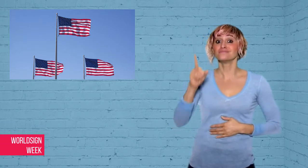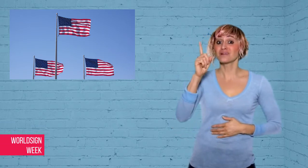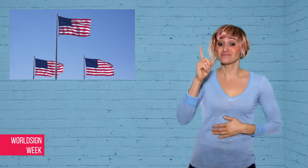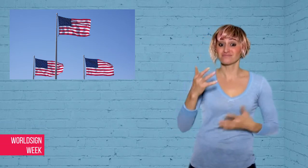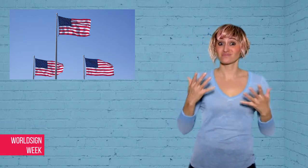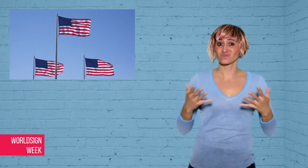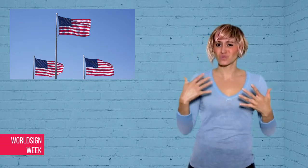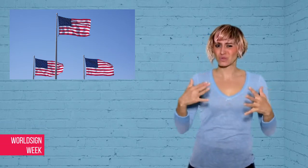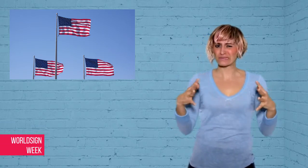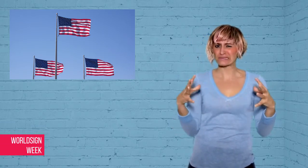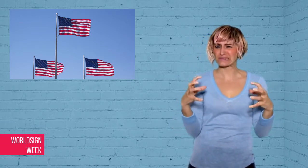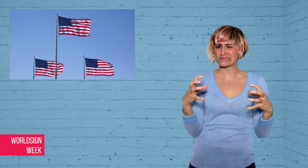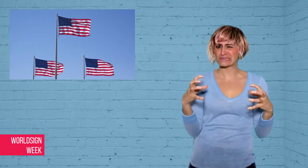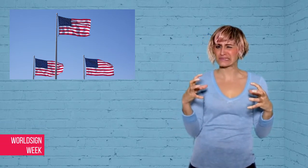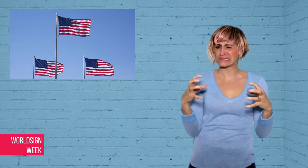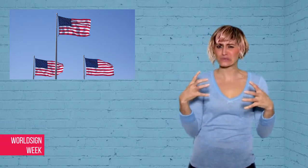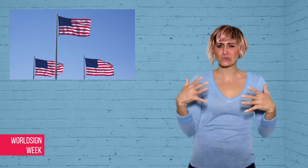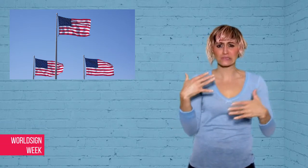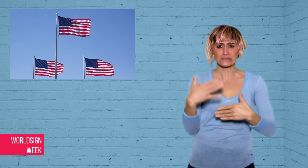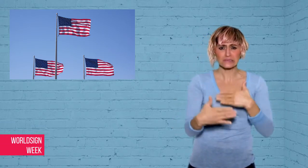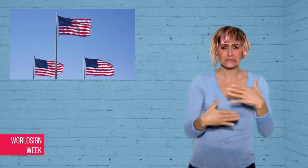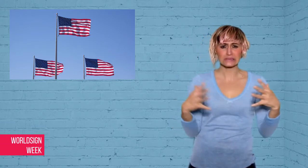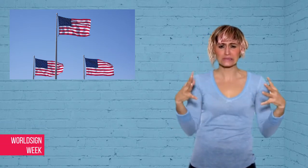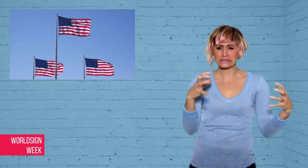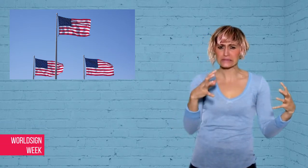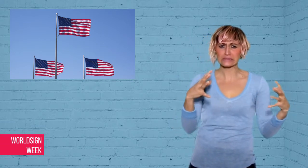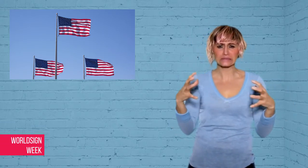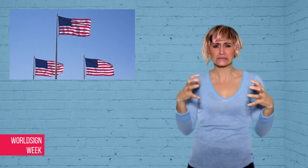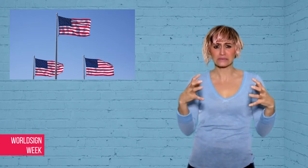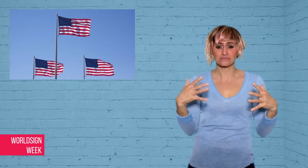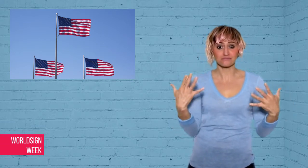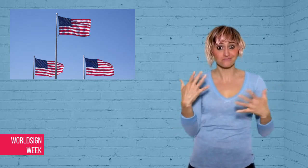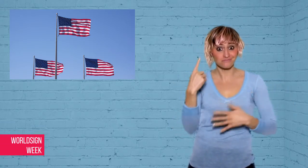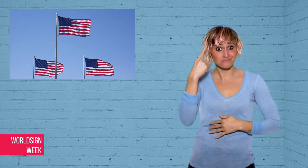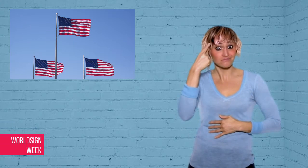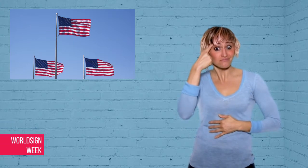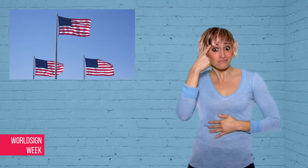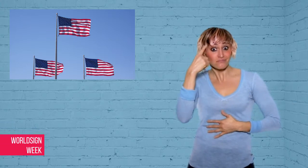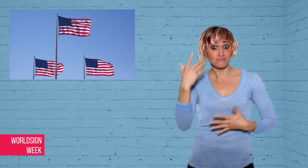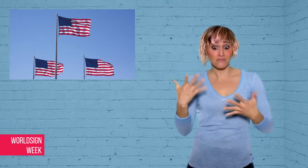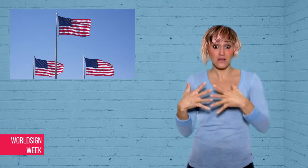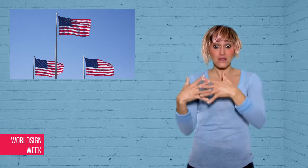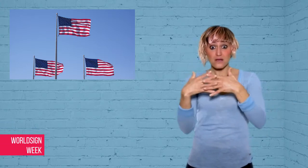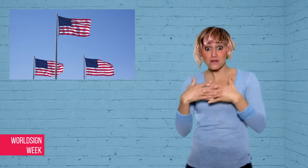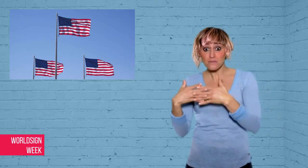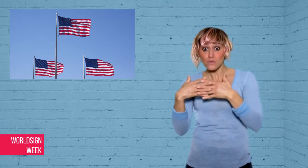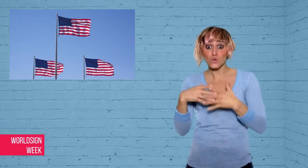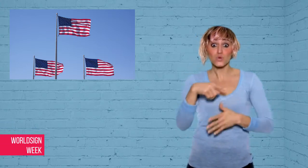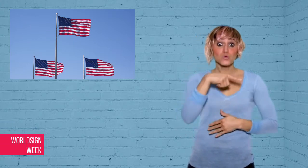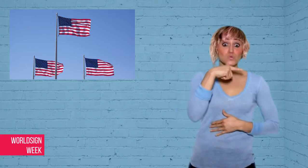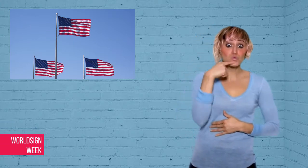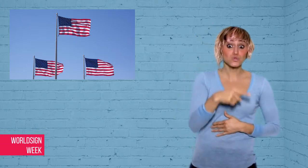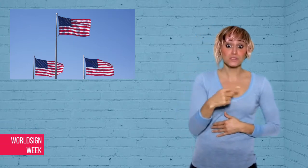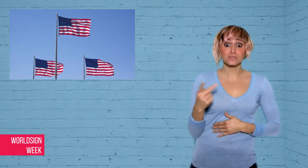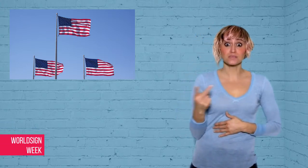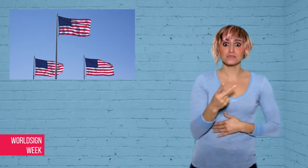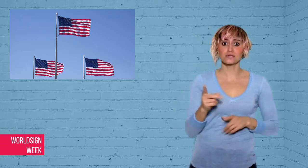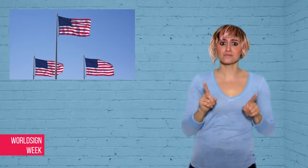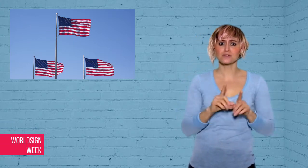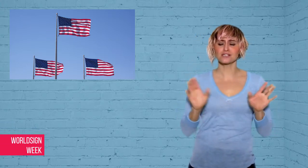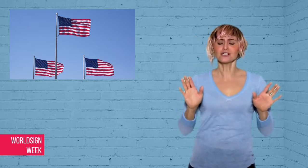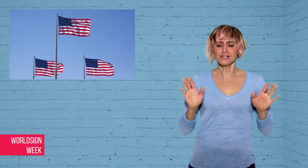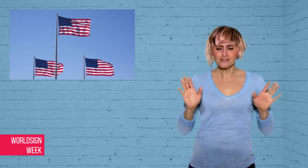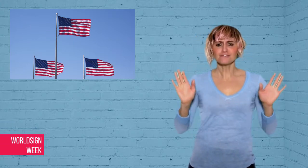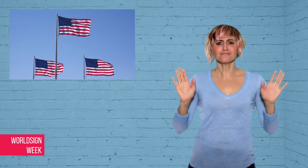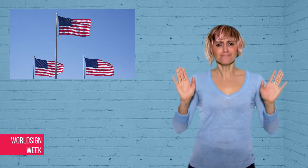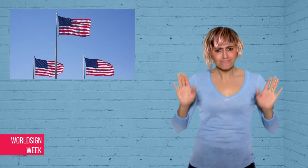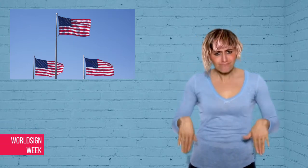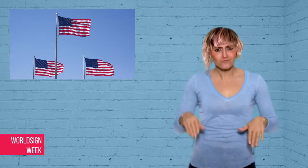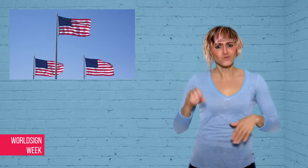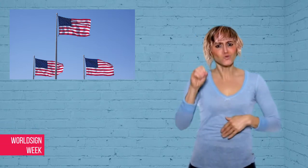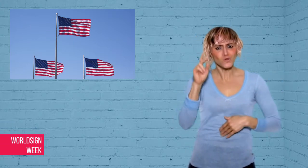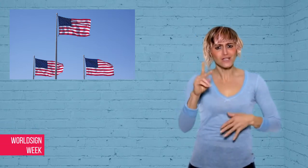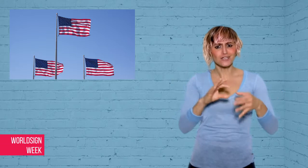As the tensions continue, will the US and